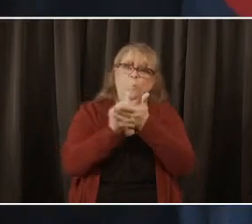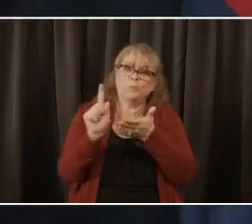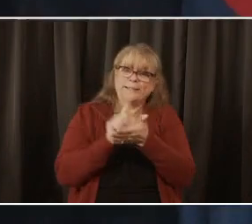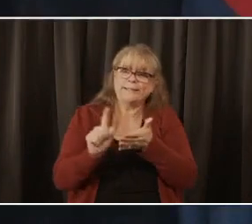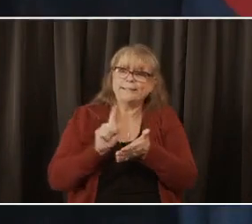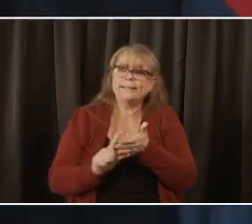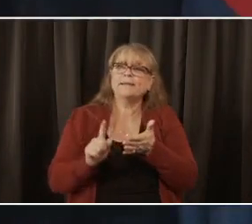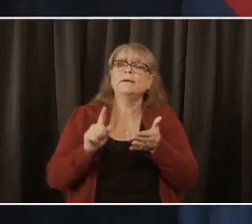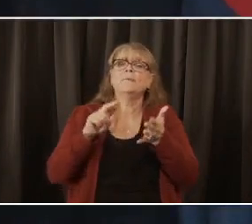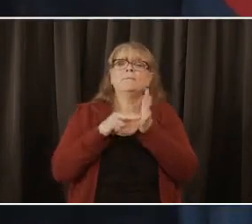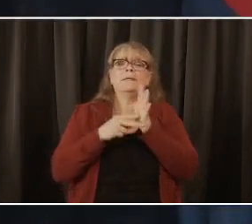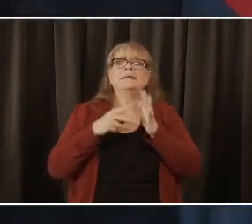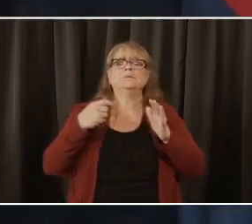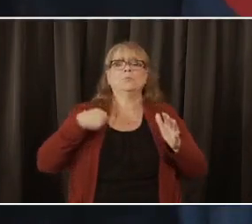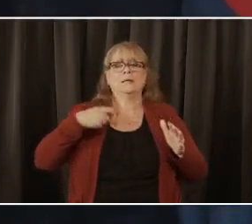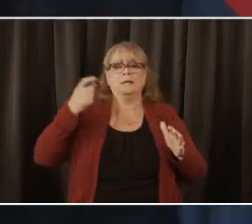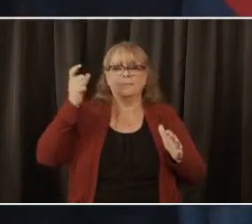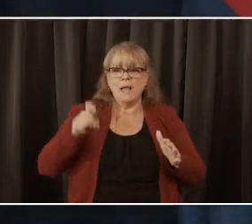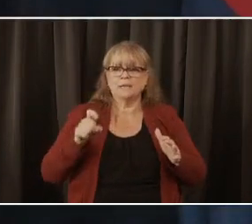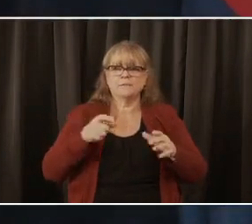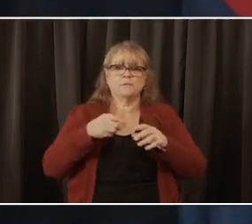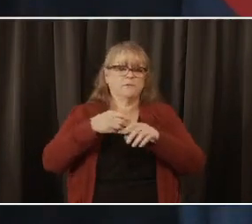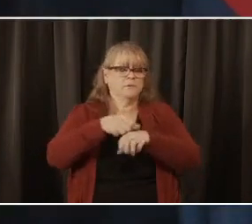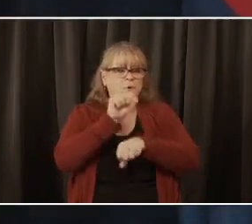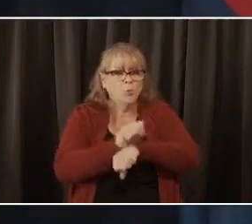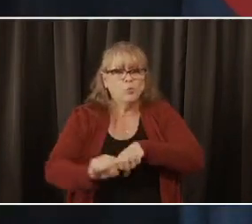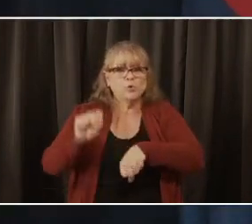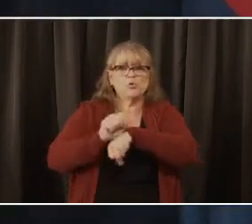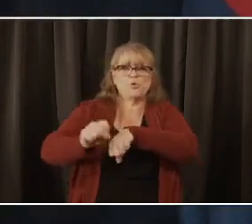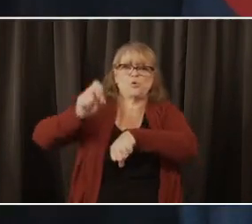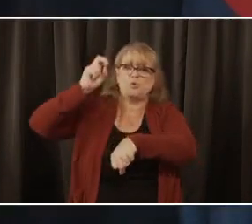as soon as you can. If you're a younger Coloradan who thinks you're not at risk because of your age,